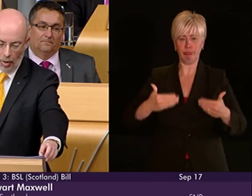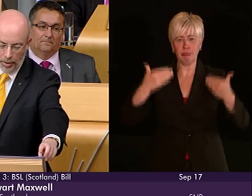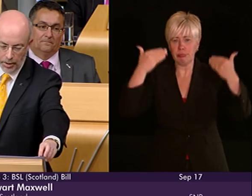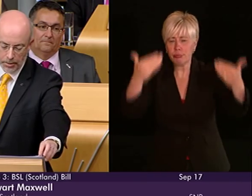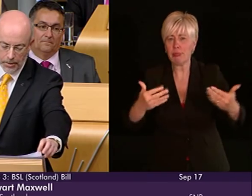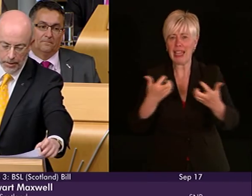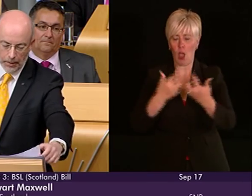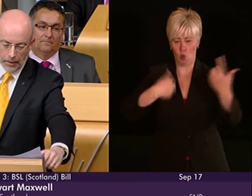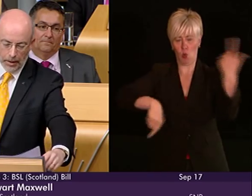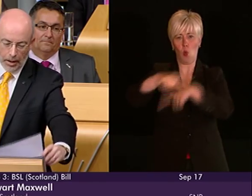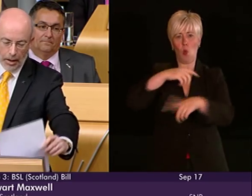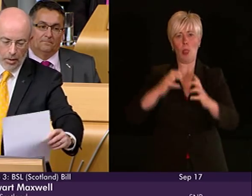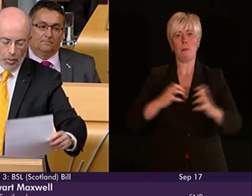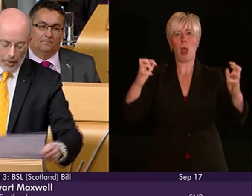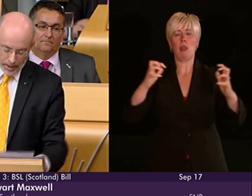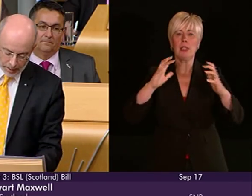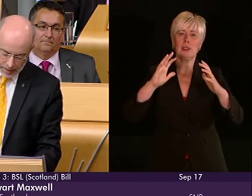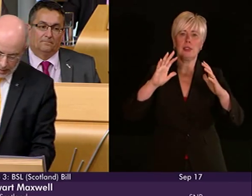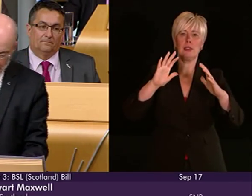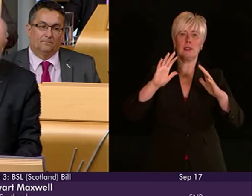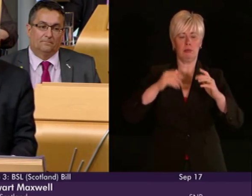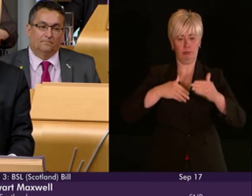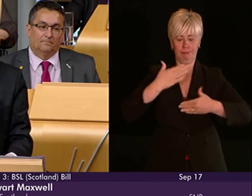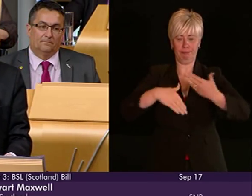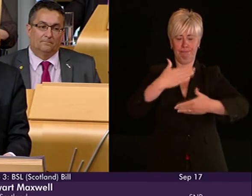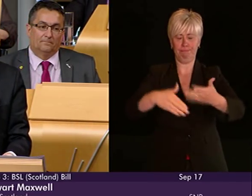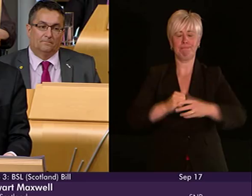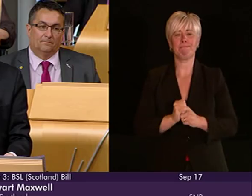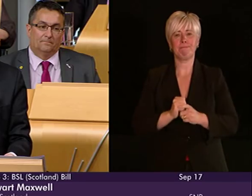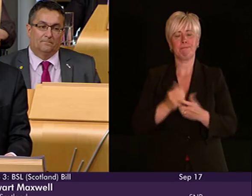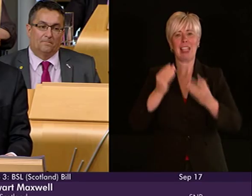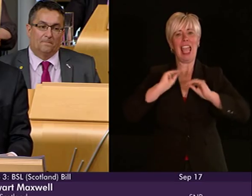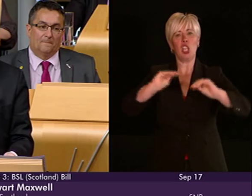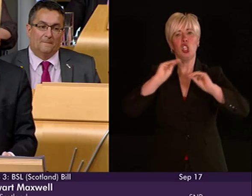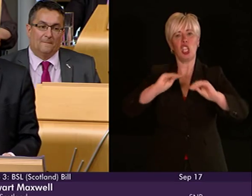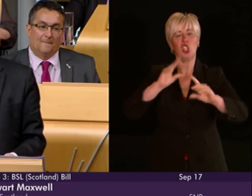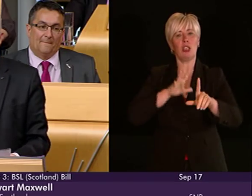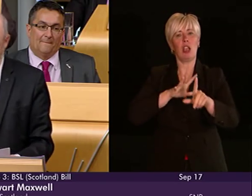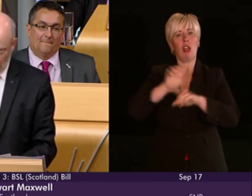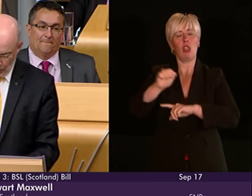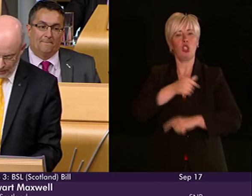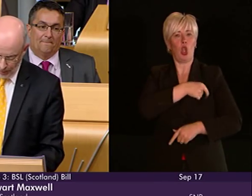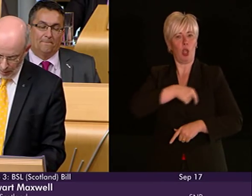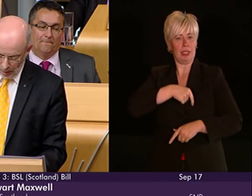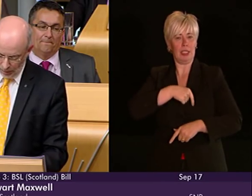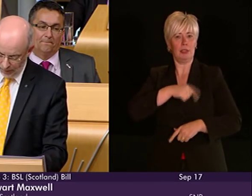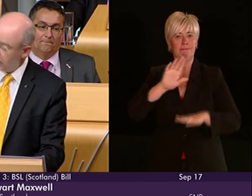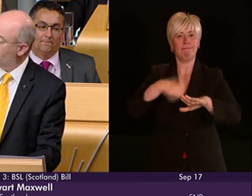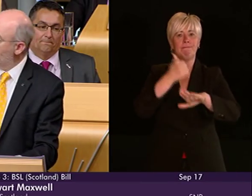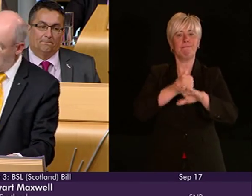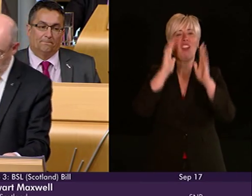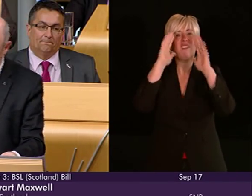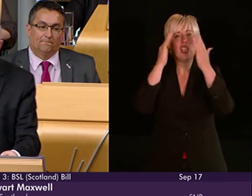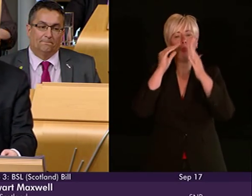the Parliament operates. We created a BSL Facebook group and invited the BSL community